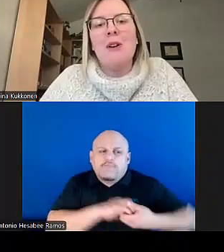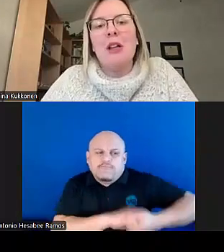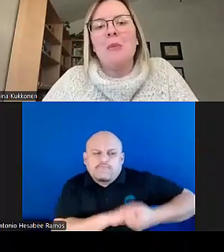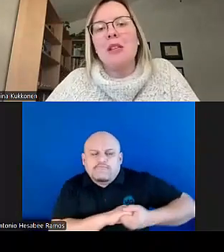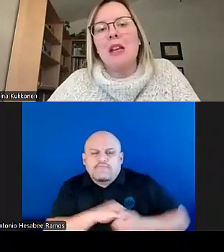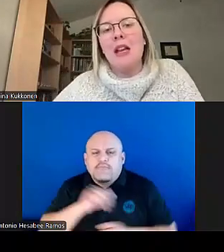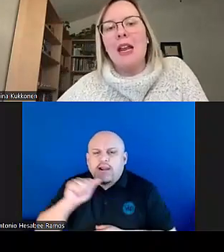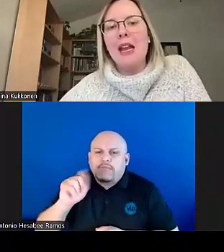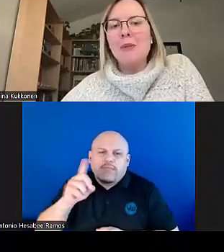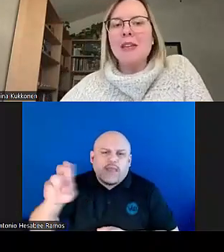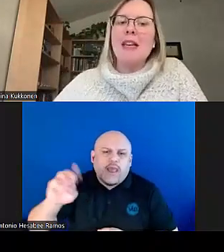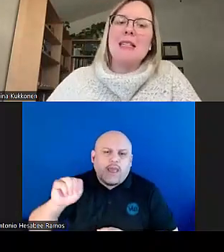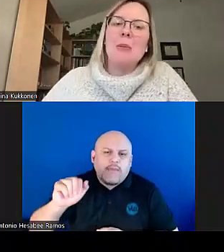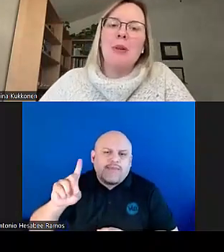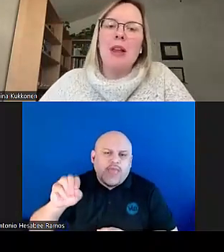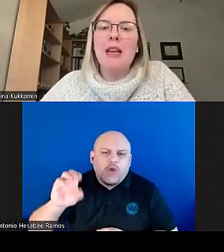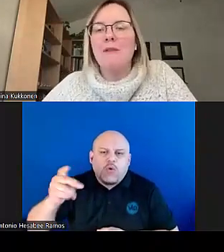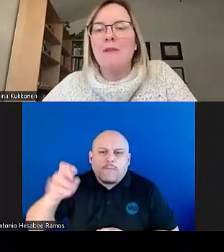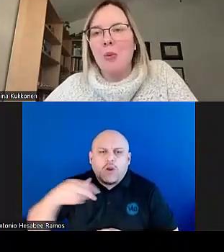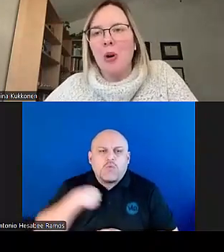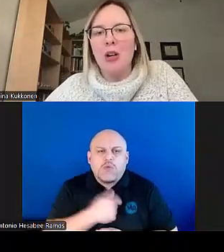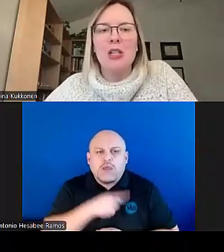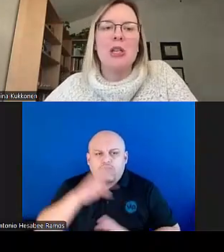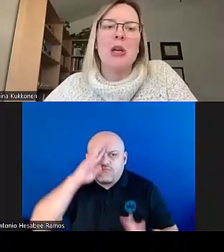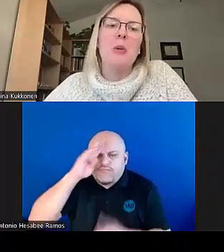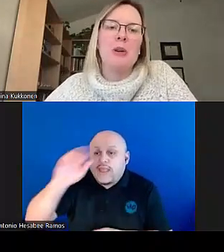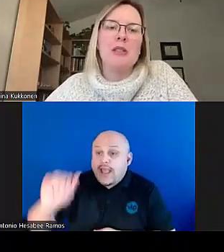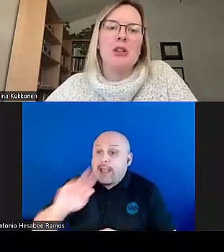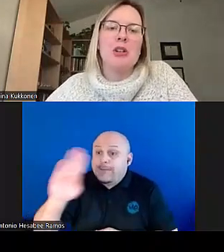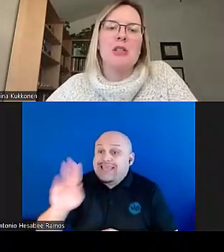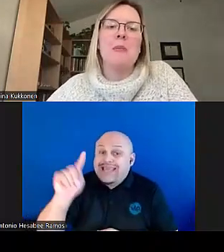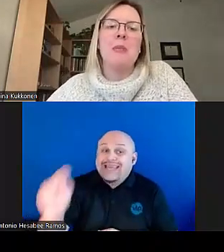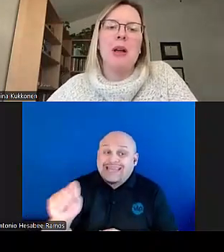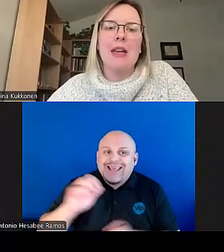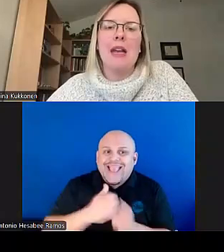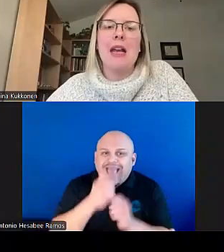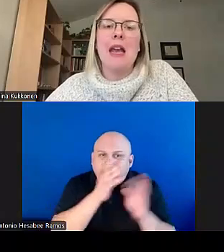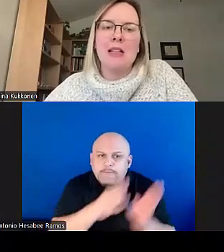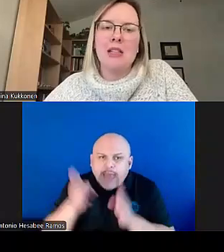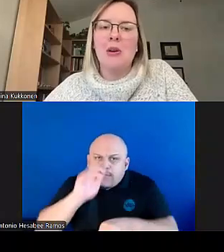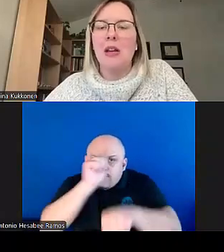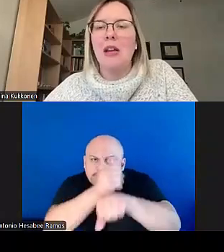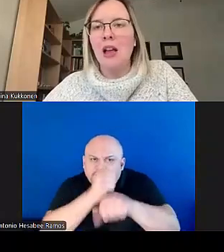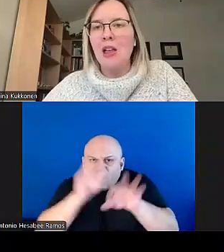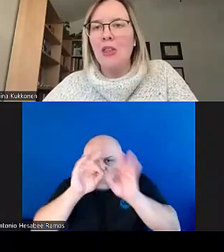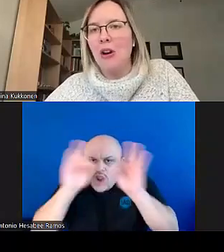developed an ABKT planning framework to help researchers in planning and executing their